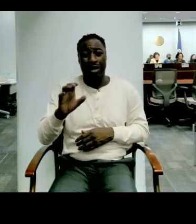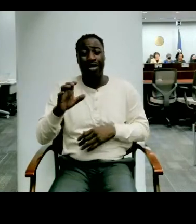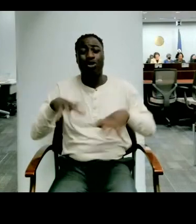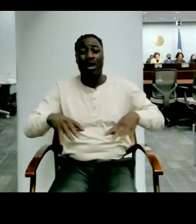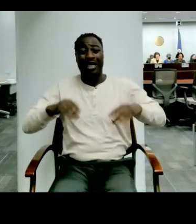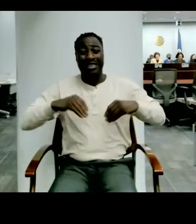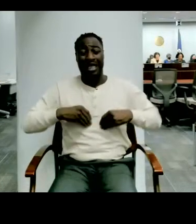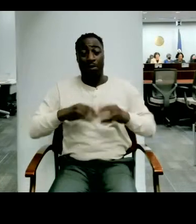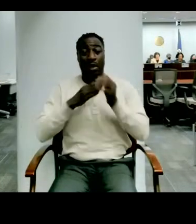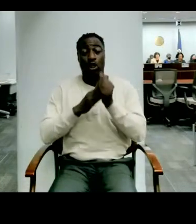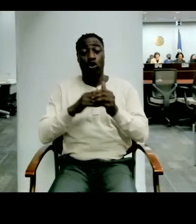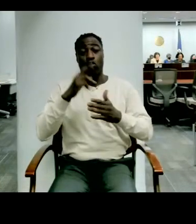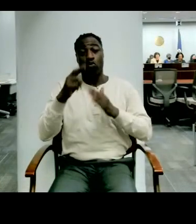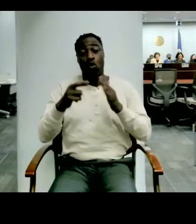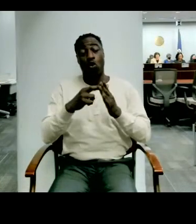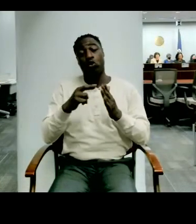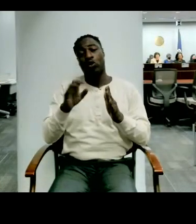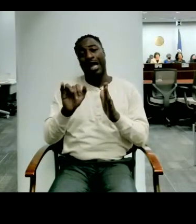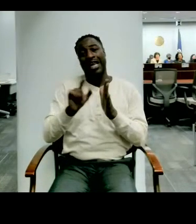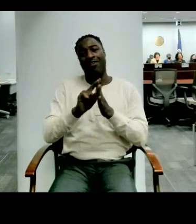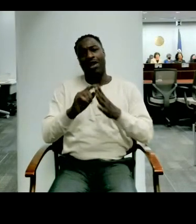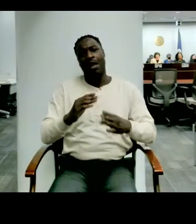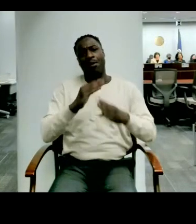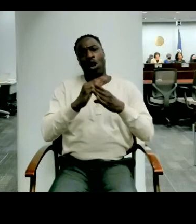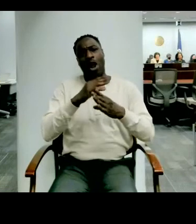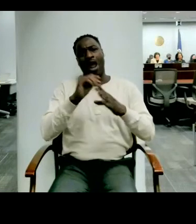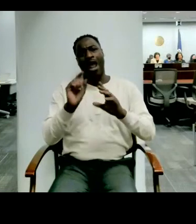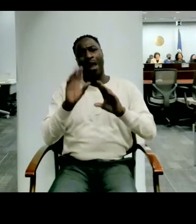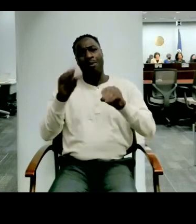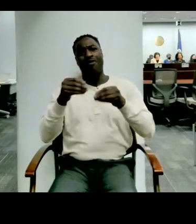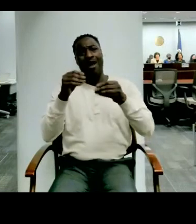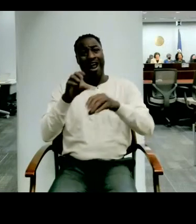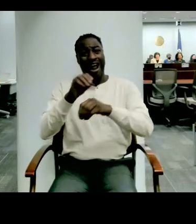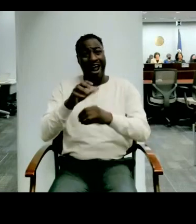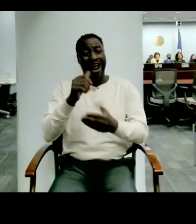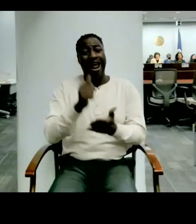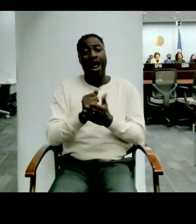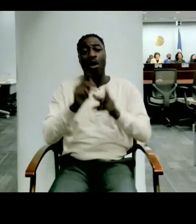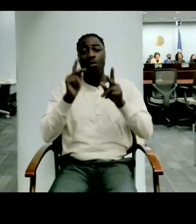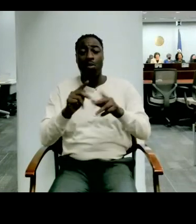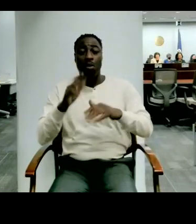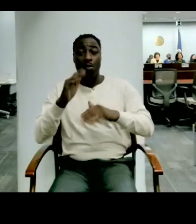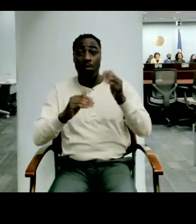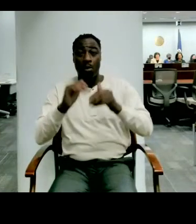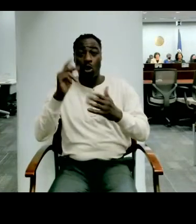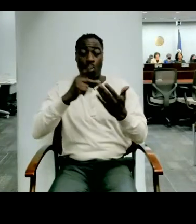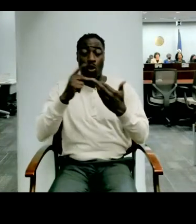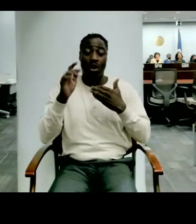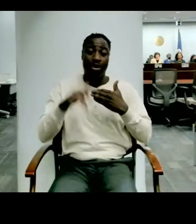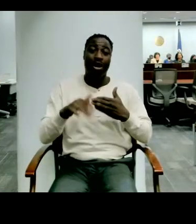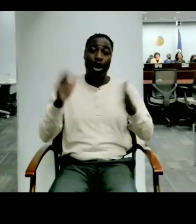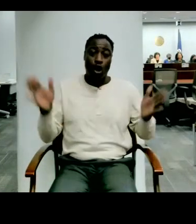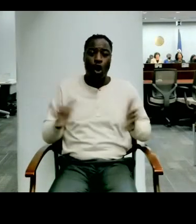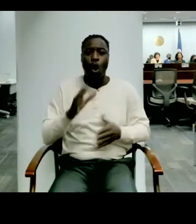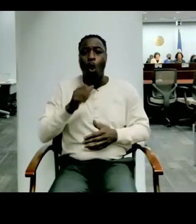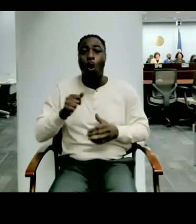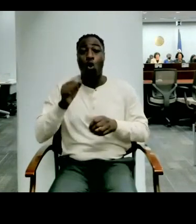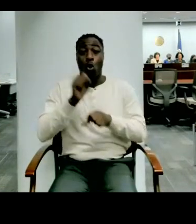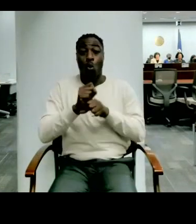Other Federal Agencies to identify areas issue guidance to help employers build out proceed great manies that encourage older workers to reenter the workforce.